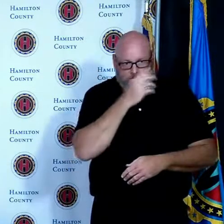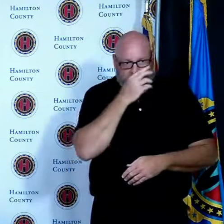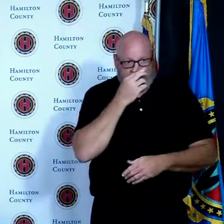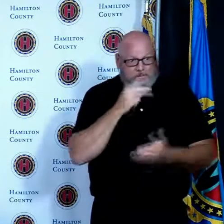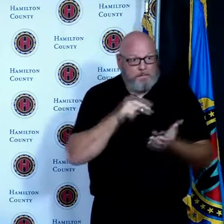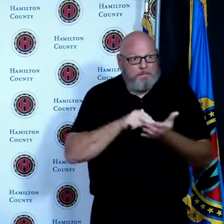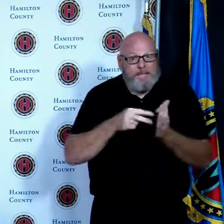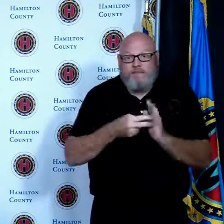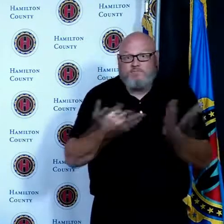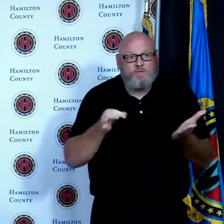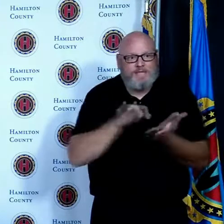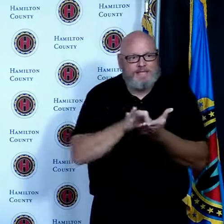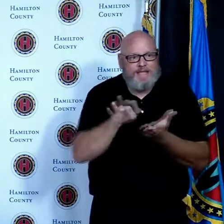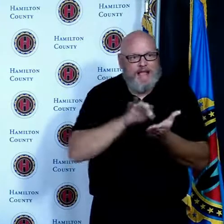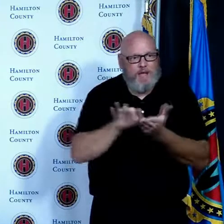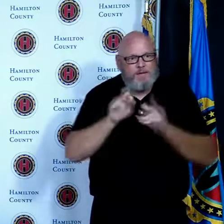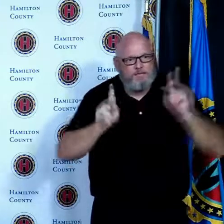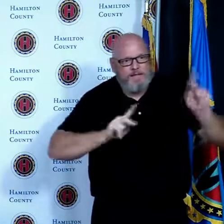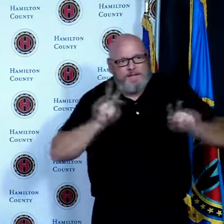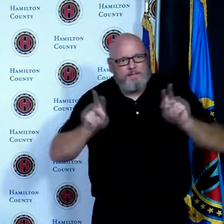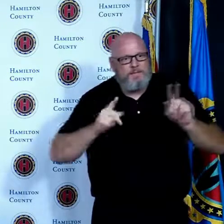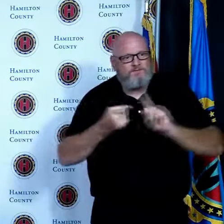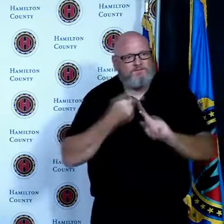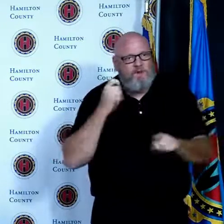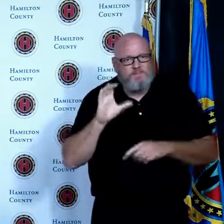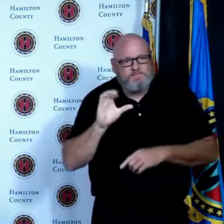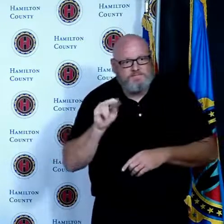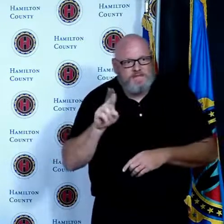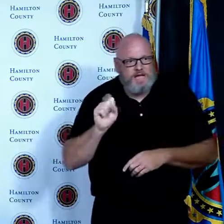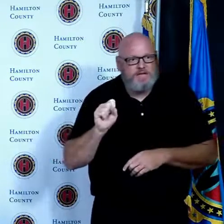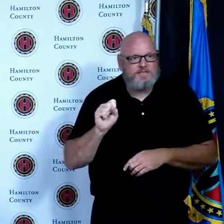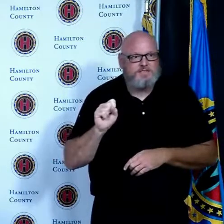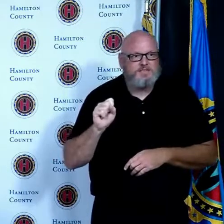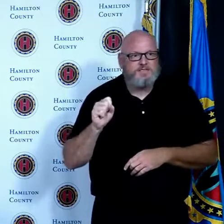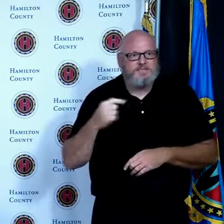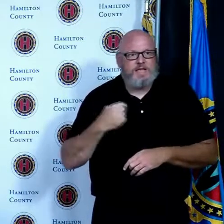an especially challenging task now that the Census Bureau has shortened the door